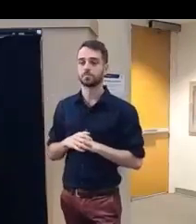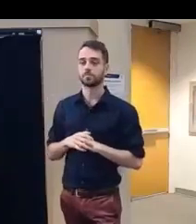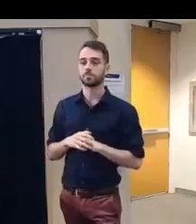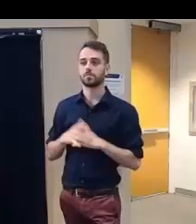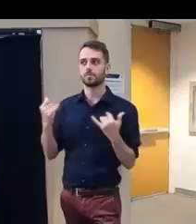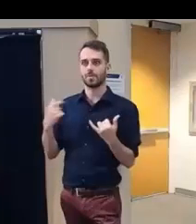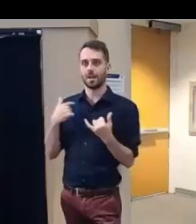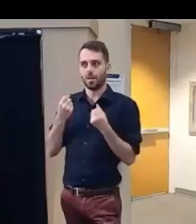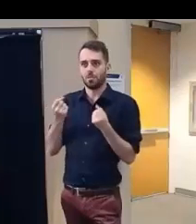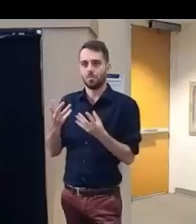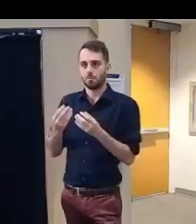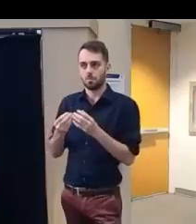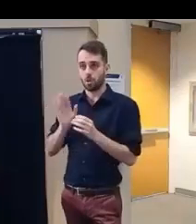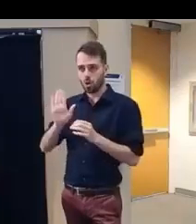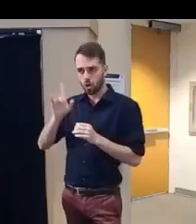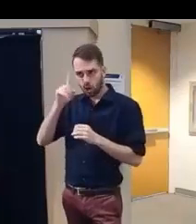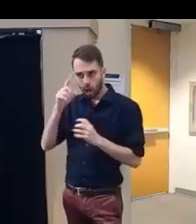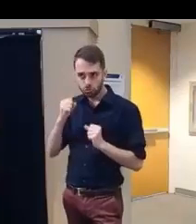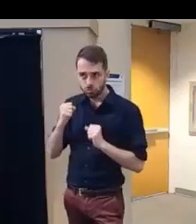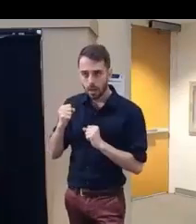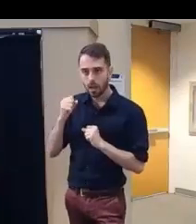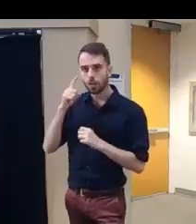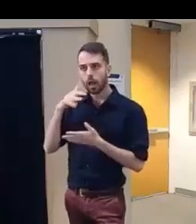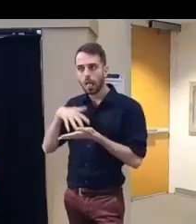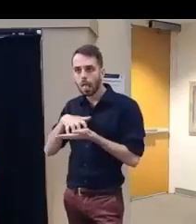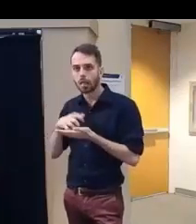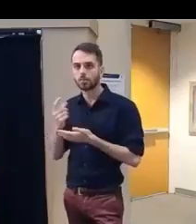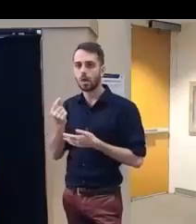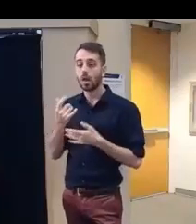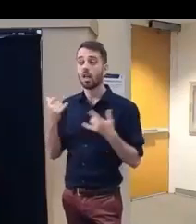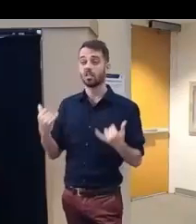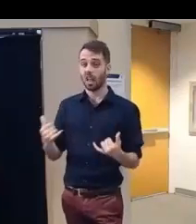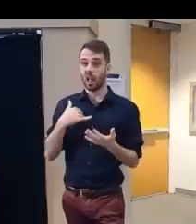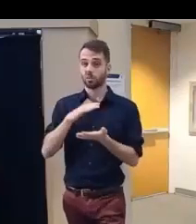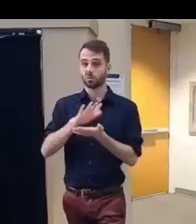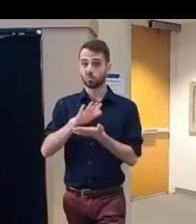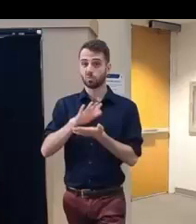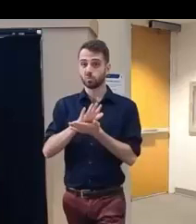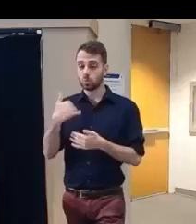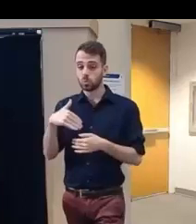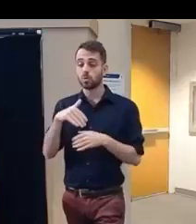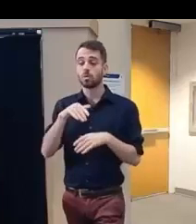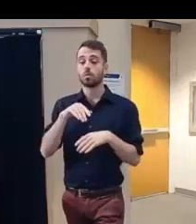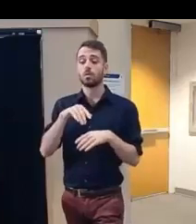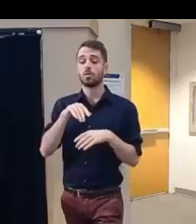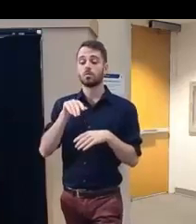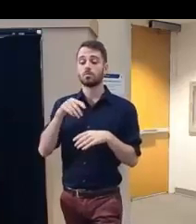now with changes in other things like board scores to pass fail Etc really getting down